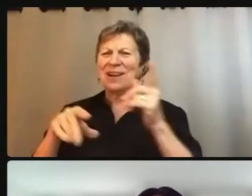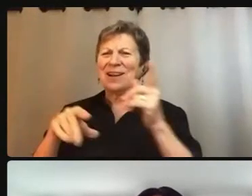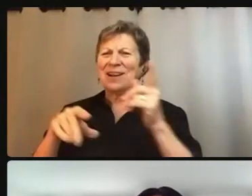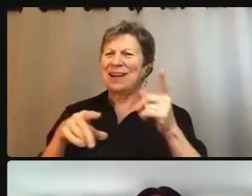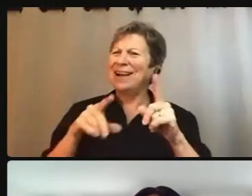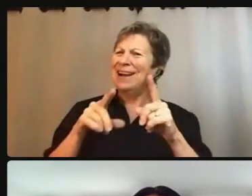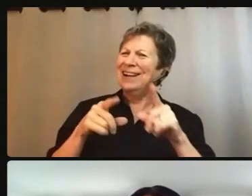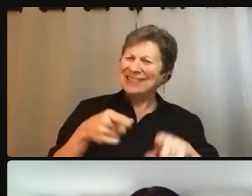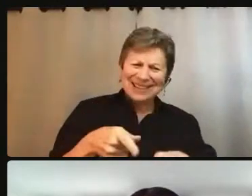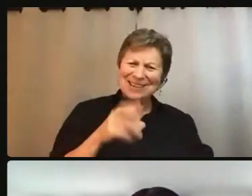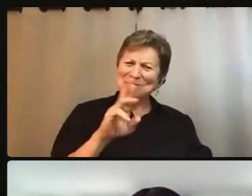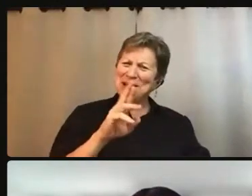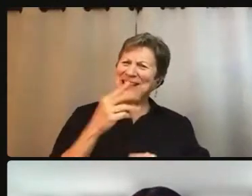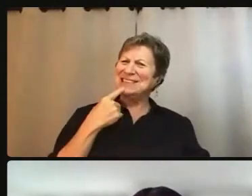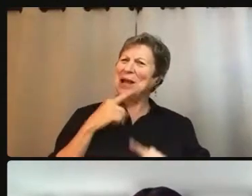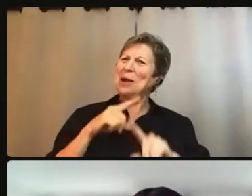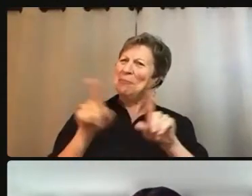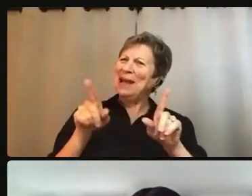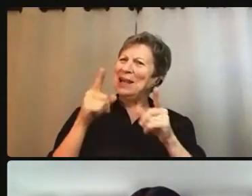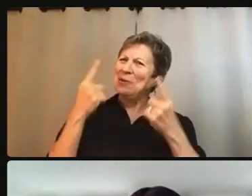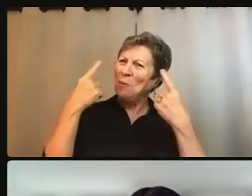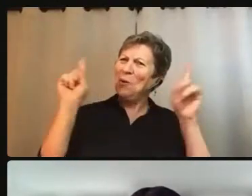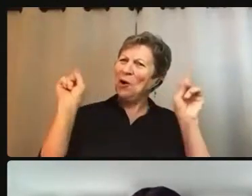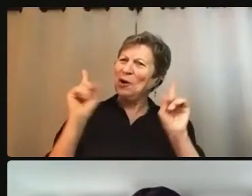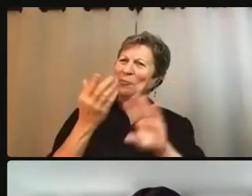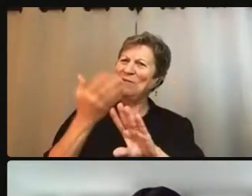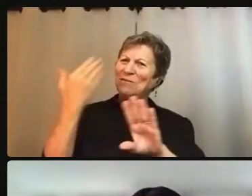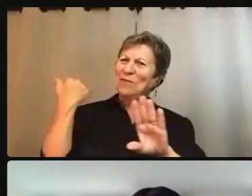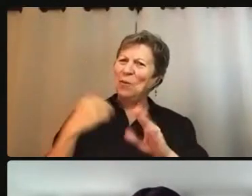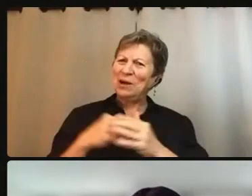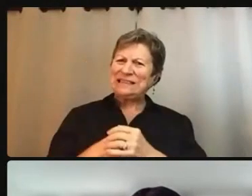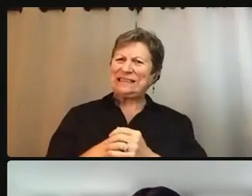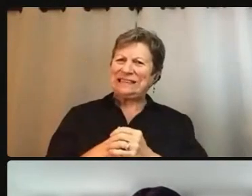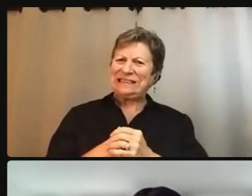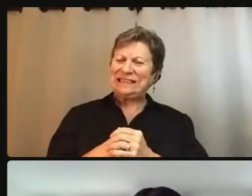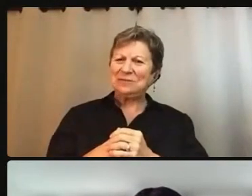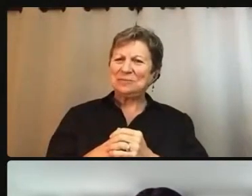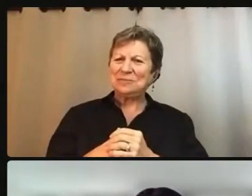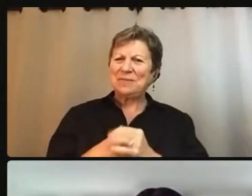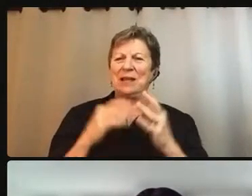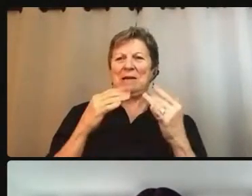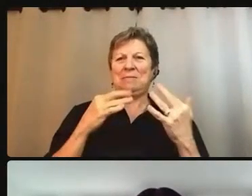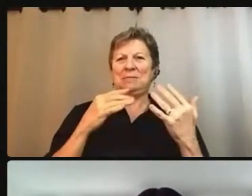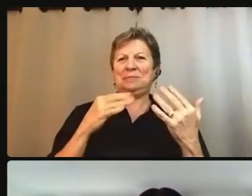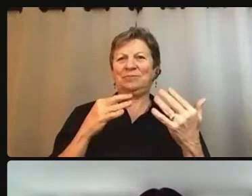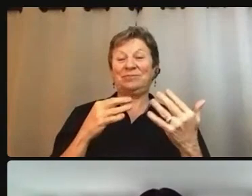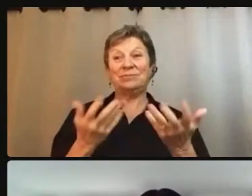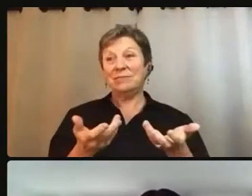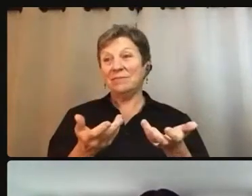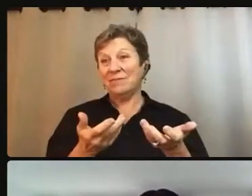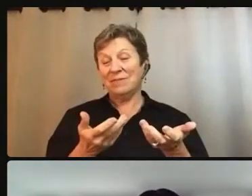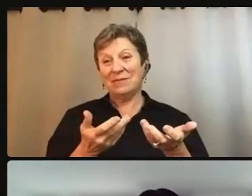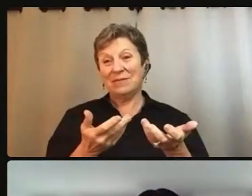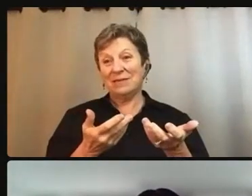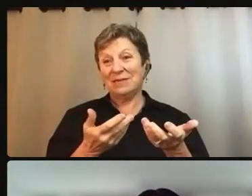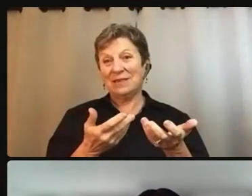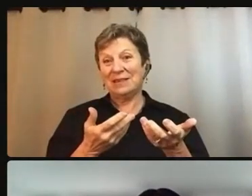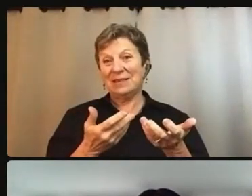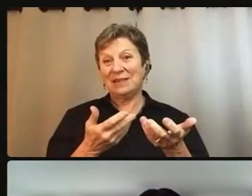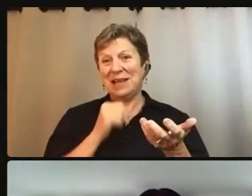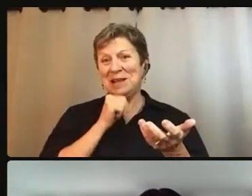CESSARY.